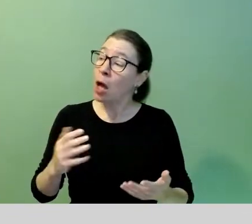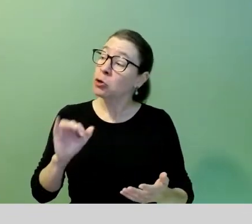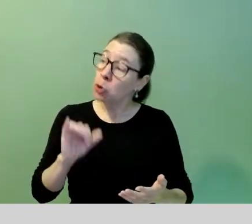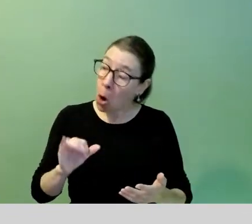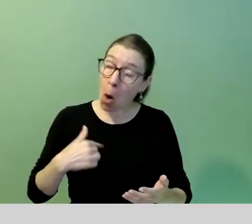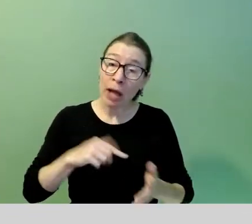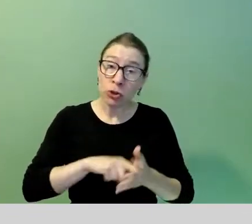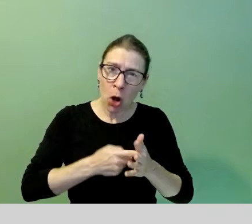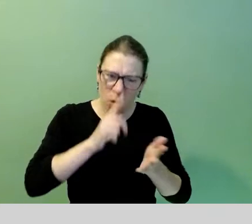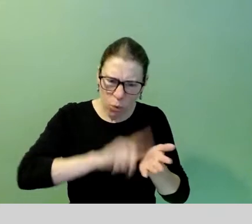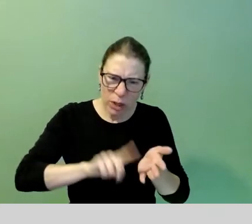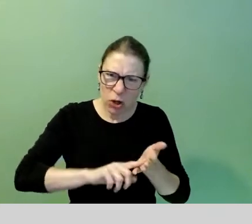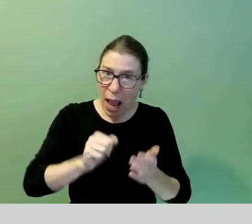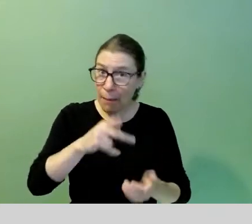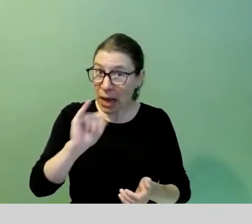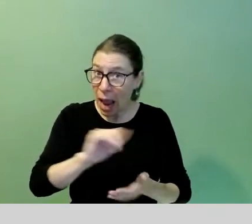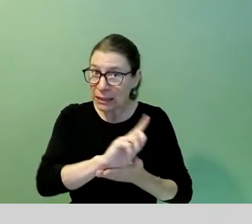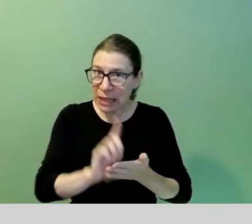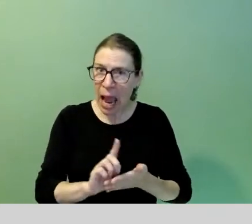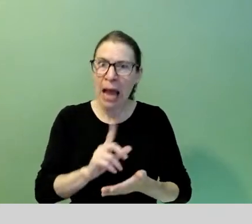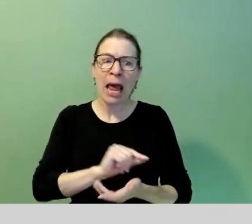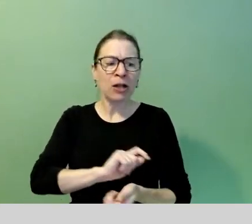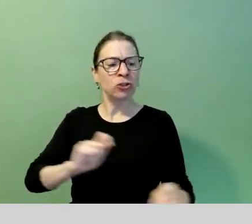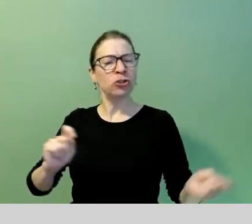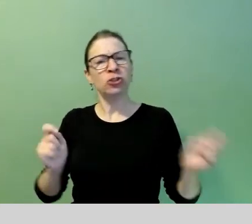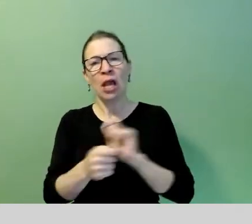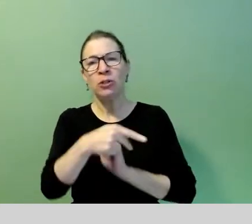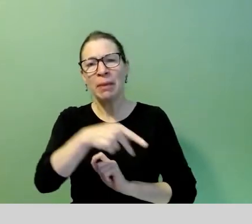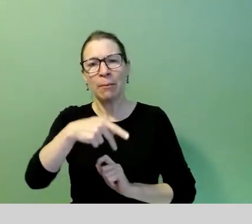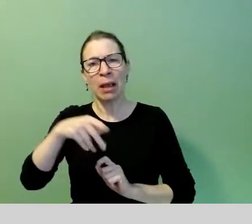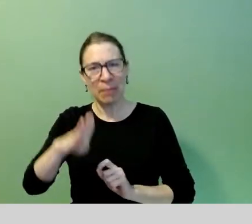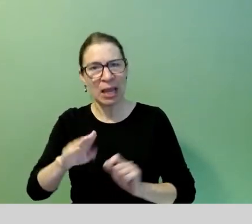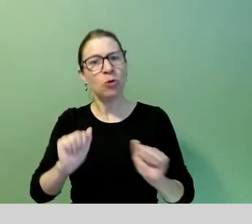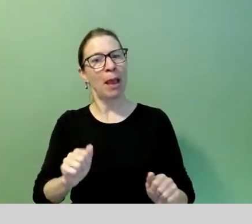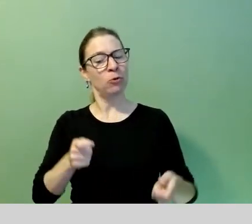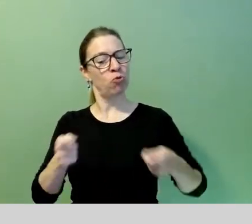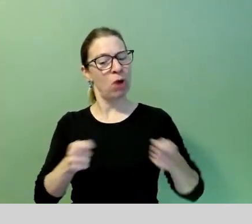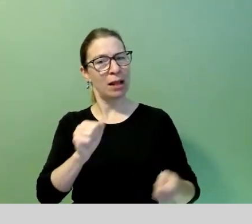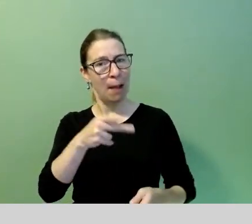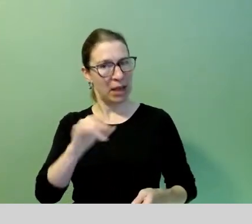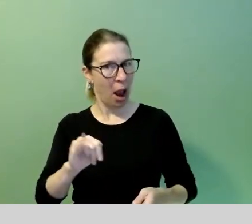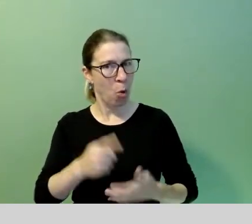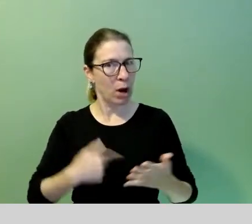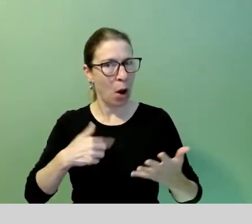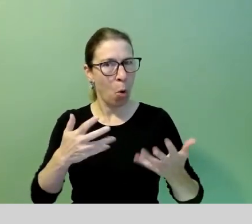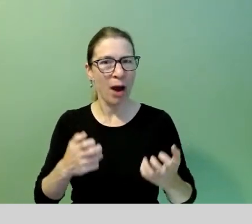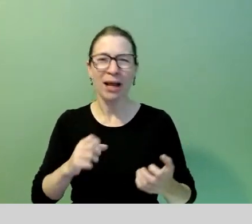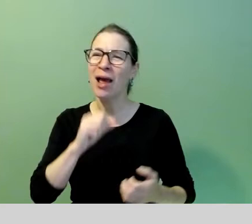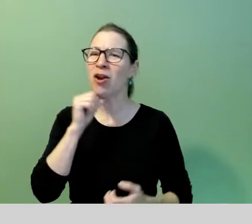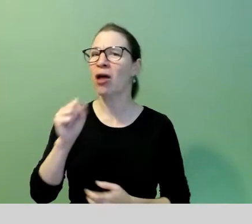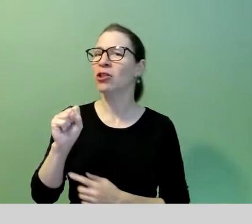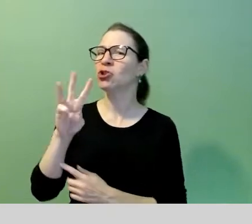and rebuilding PPB to run the API I wanted, instead of the software purity I had tried to design with previously.